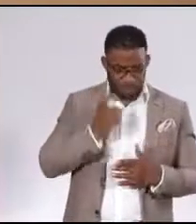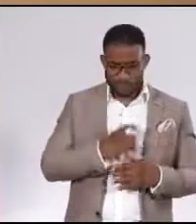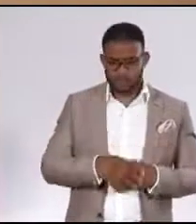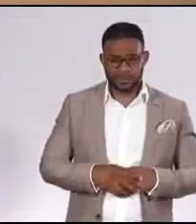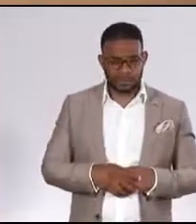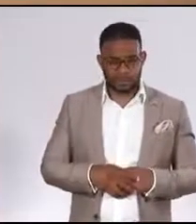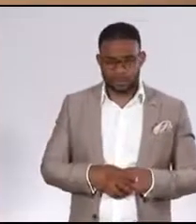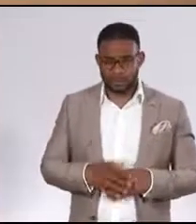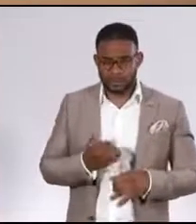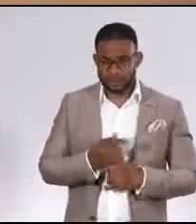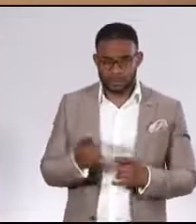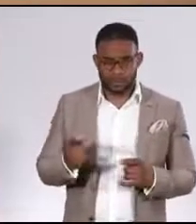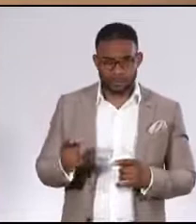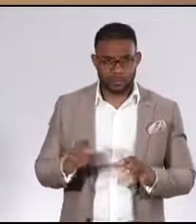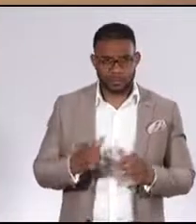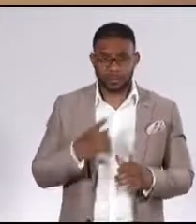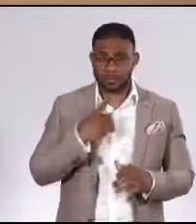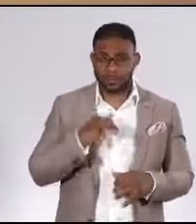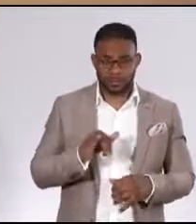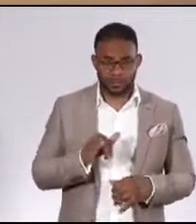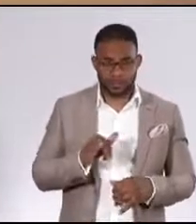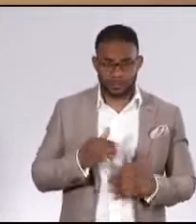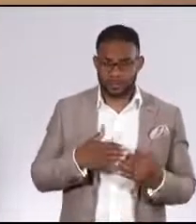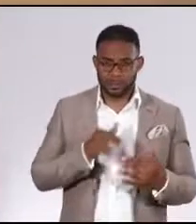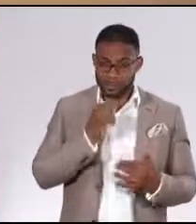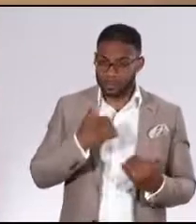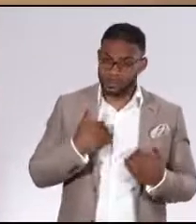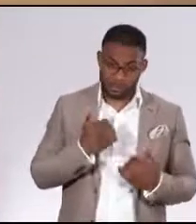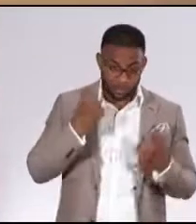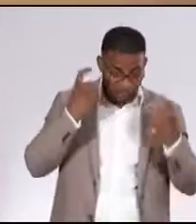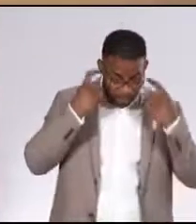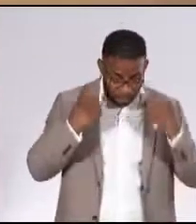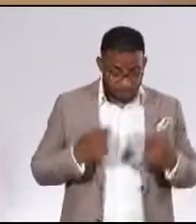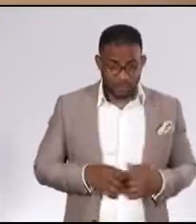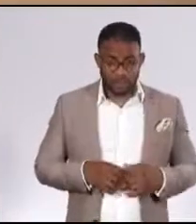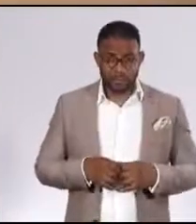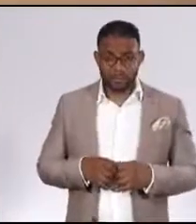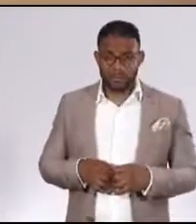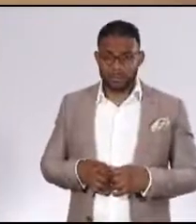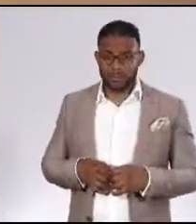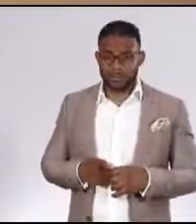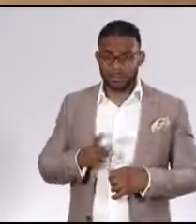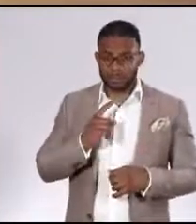Everyone in the group told me that despite not having any ear plugs, that I would be totally fine,